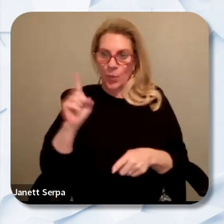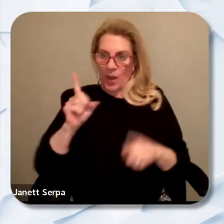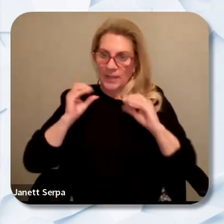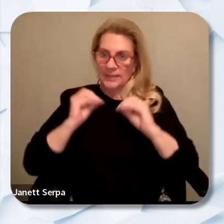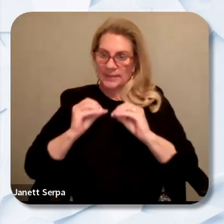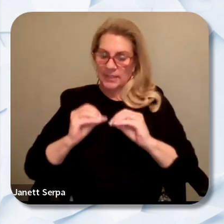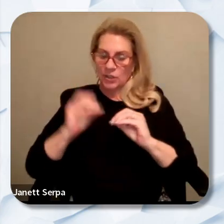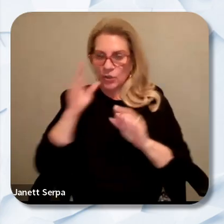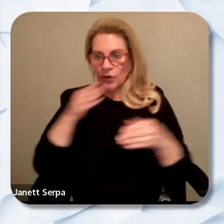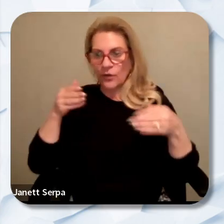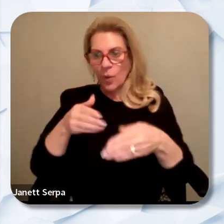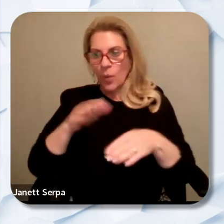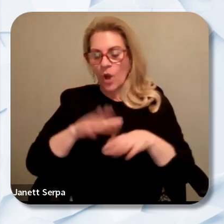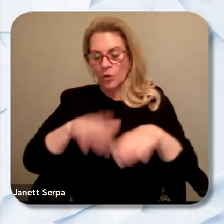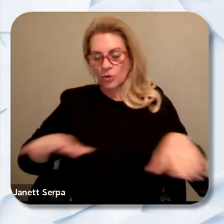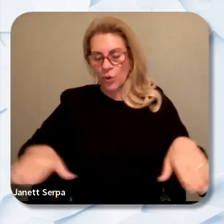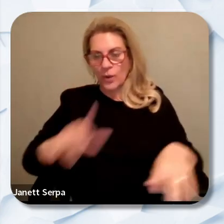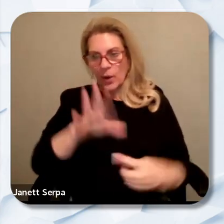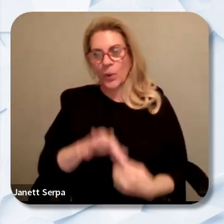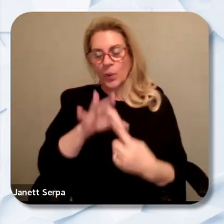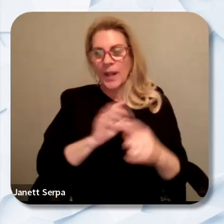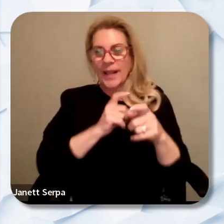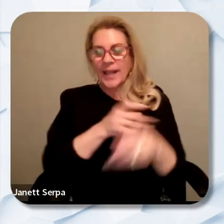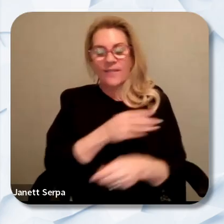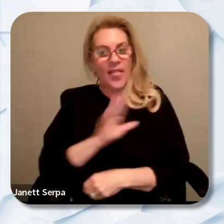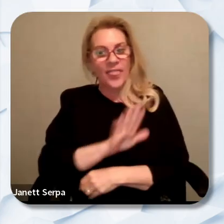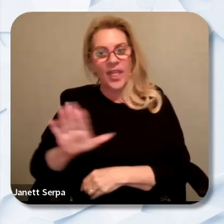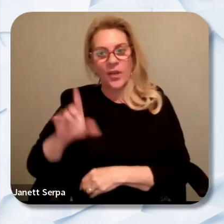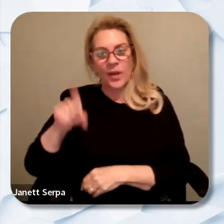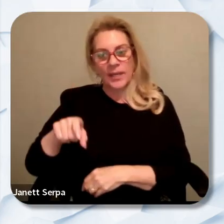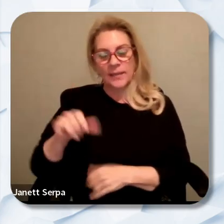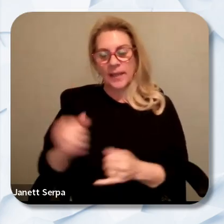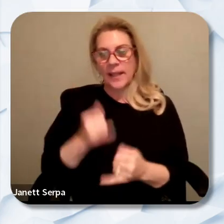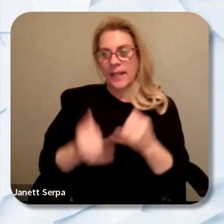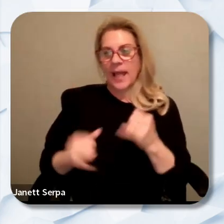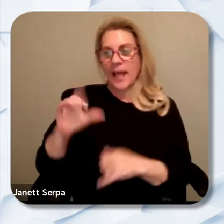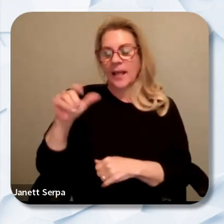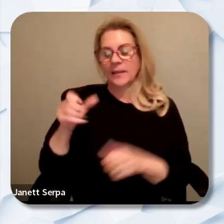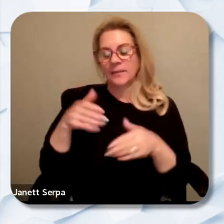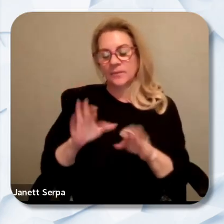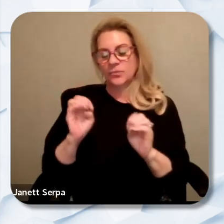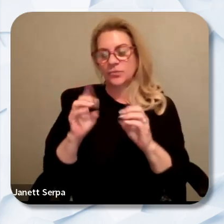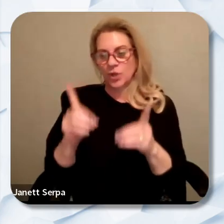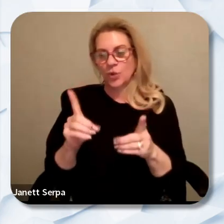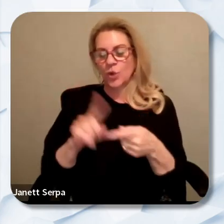to focus on children's unique gifts and needs. And lastly CLASS allows educators to personalize